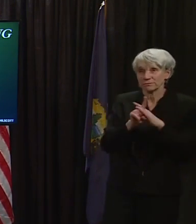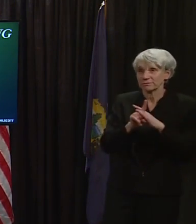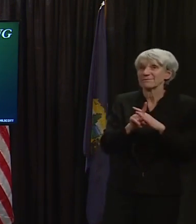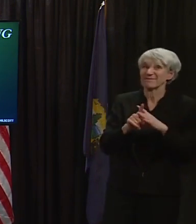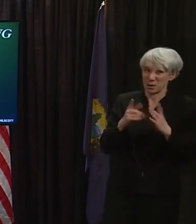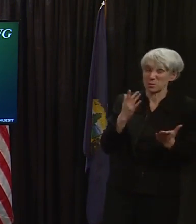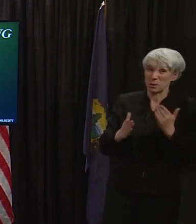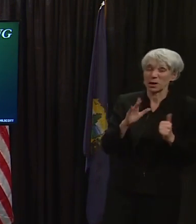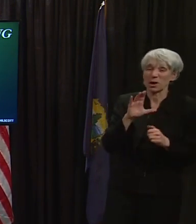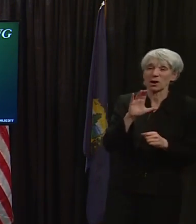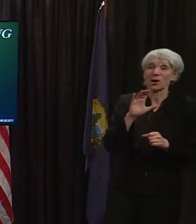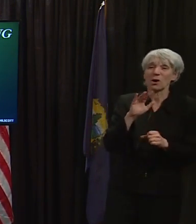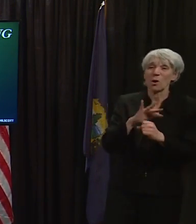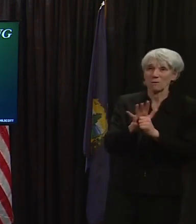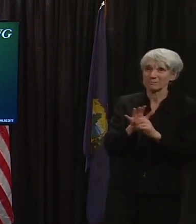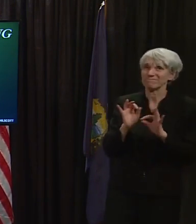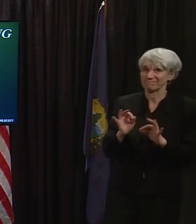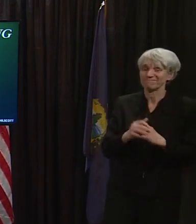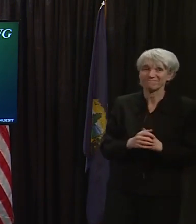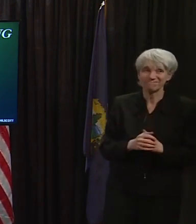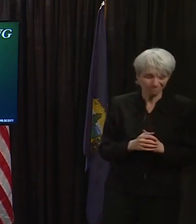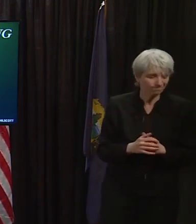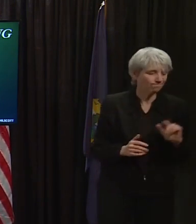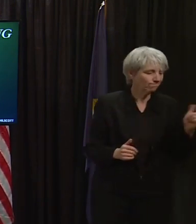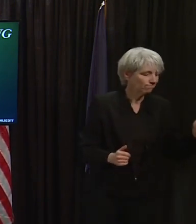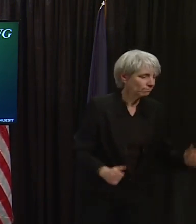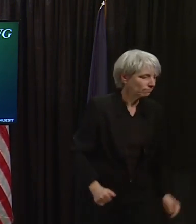even if you, but even if you don't have covid, you have something